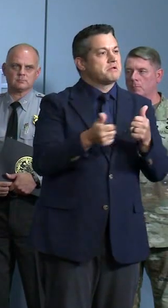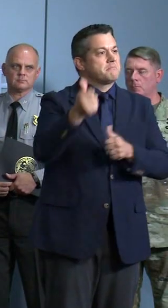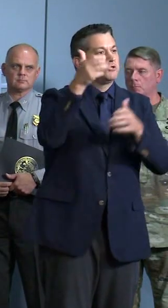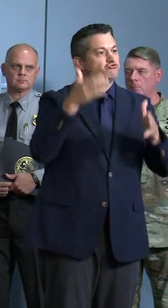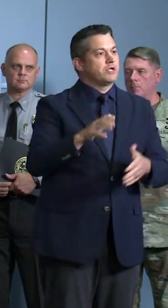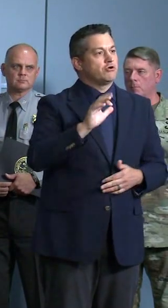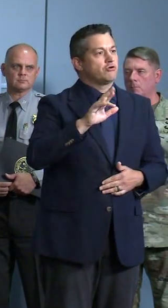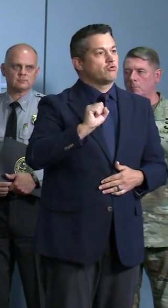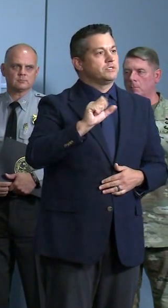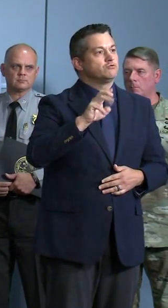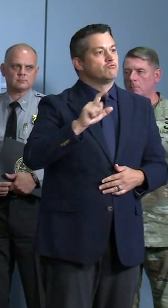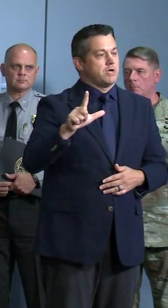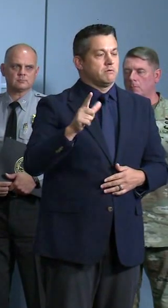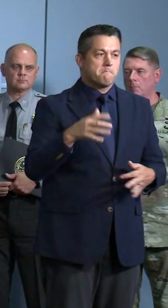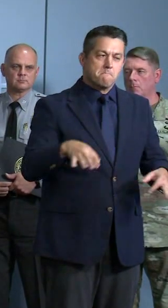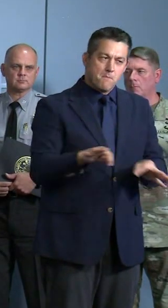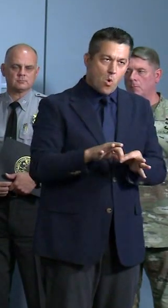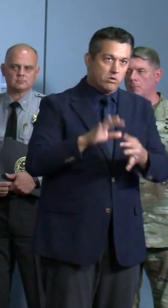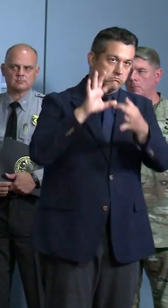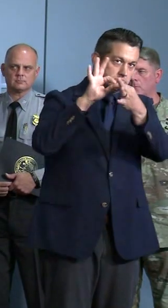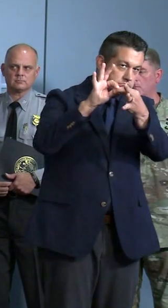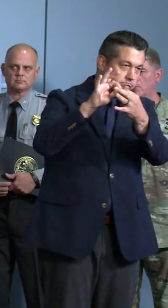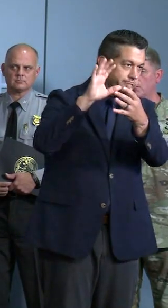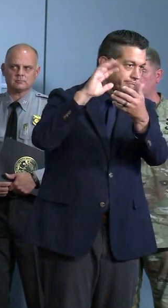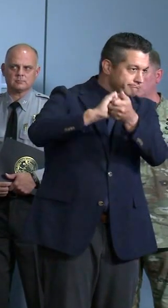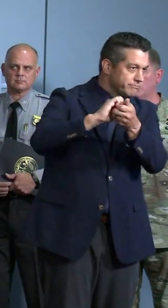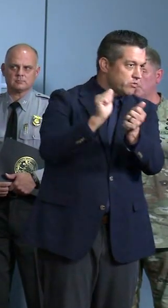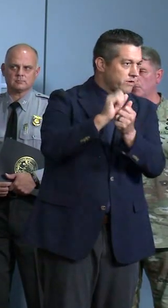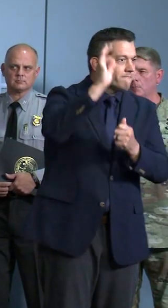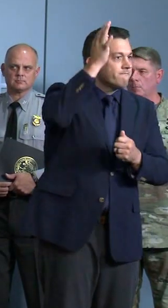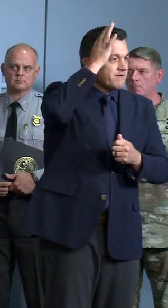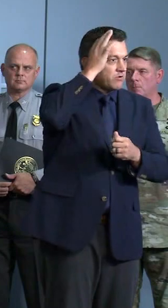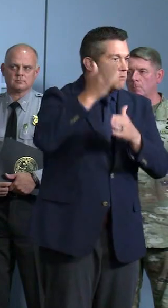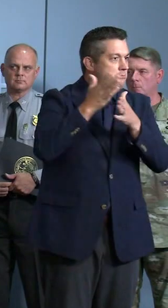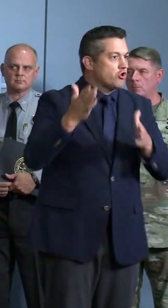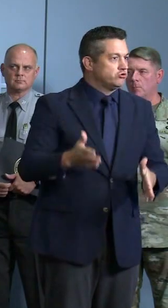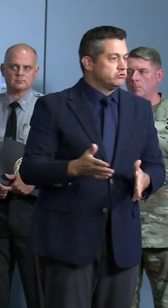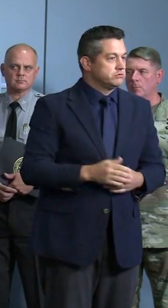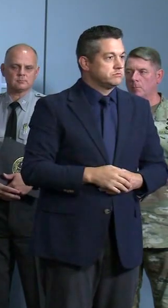with our federal partners in